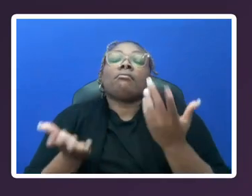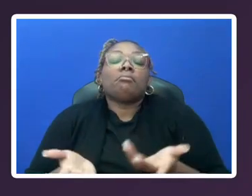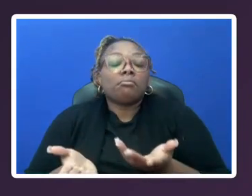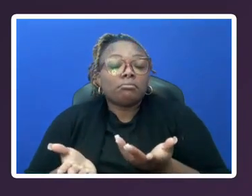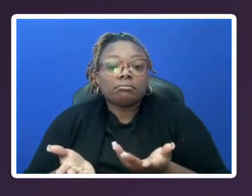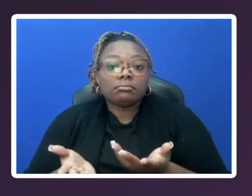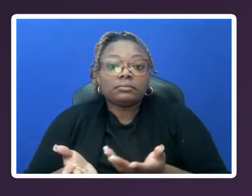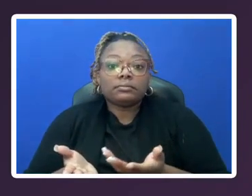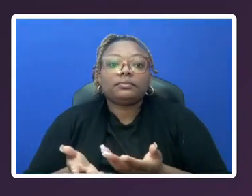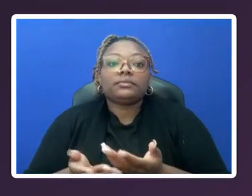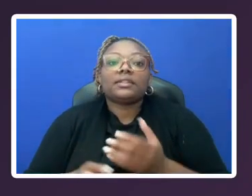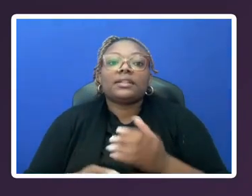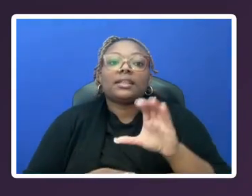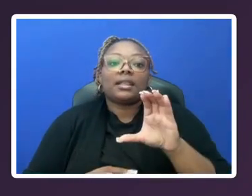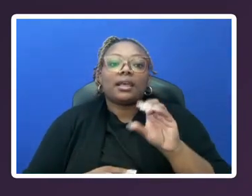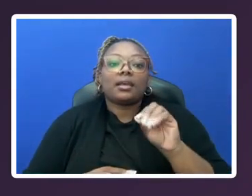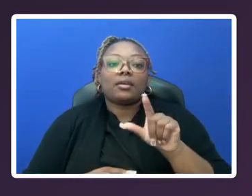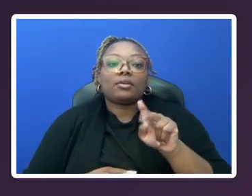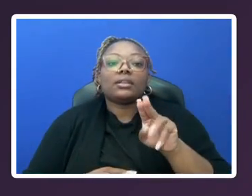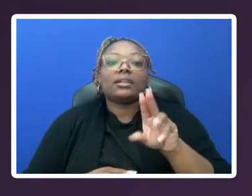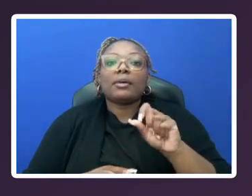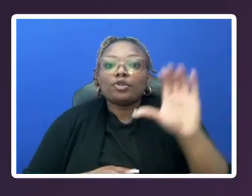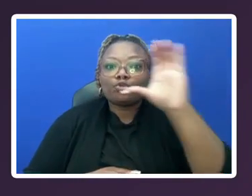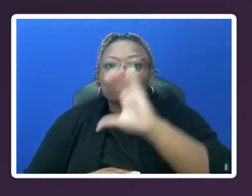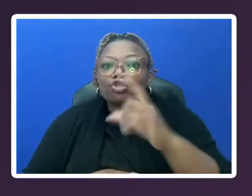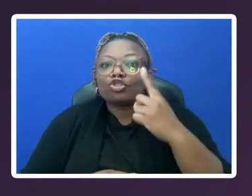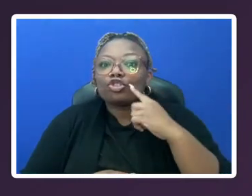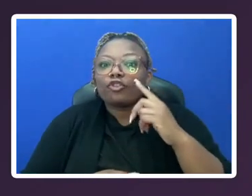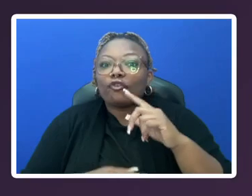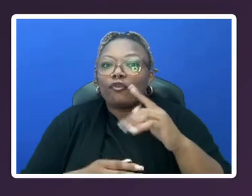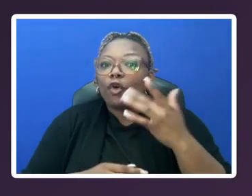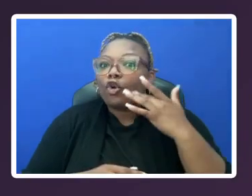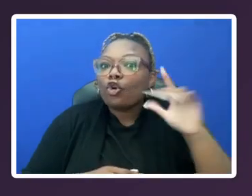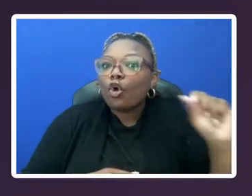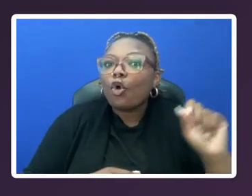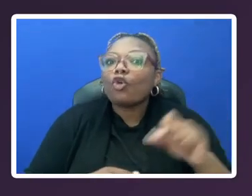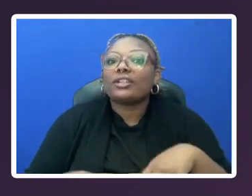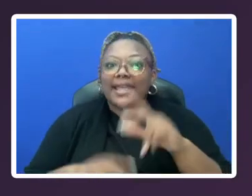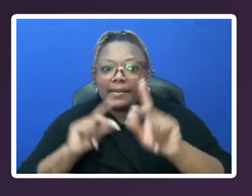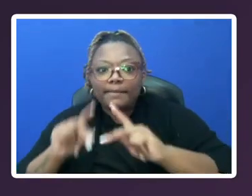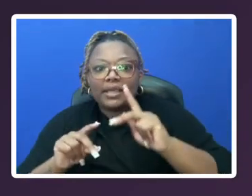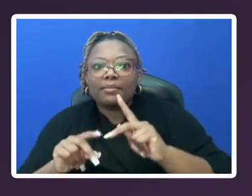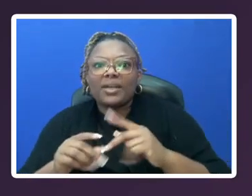after gold and people and using the word enslaved, those are really important to start bringing into